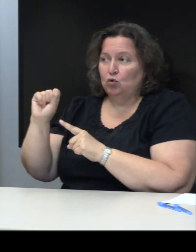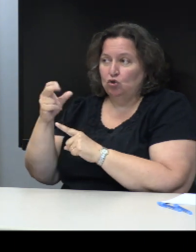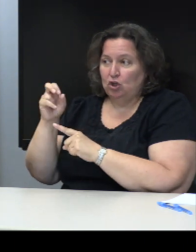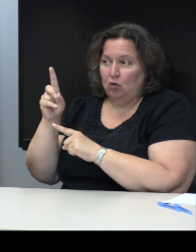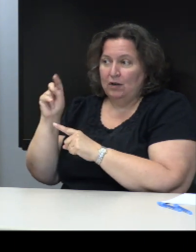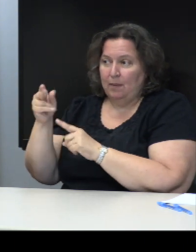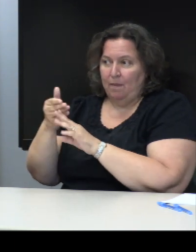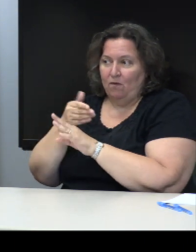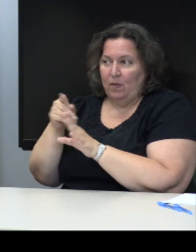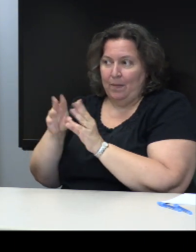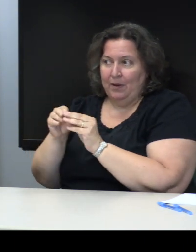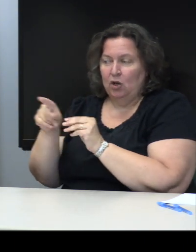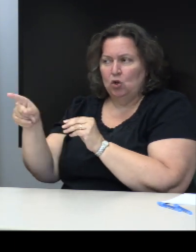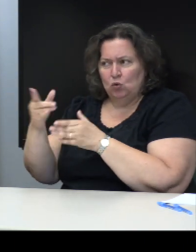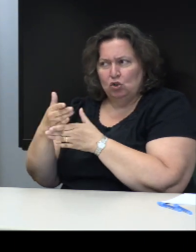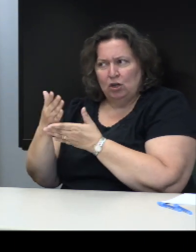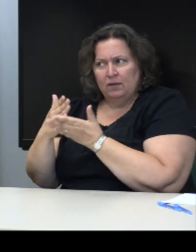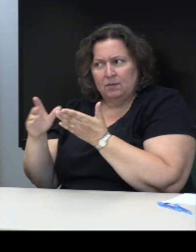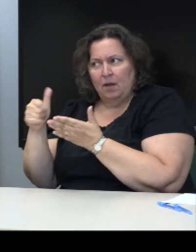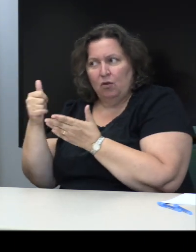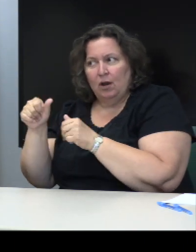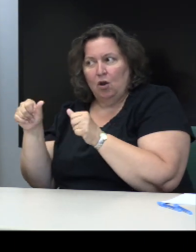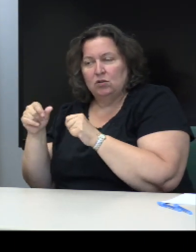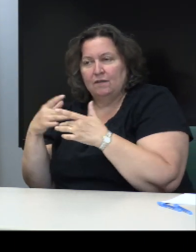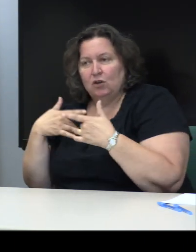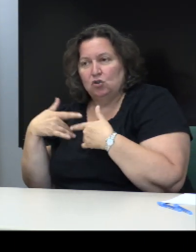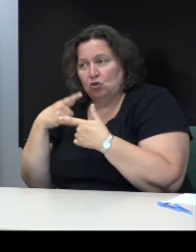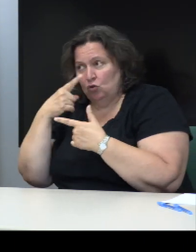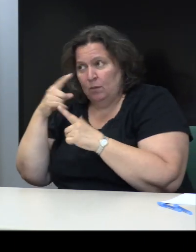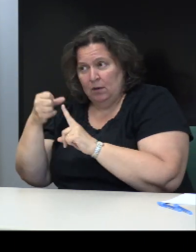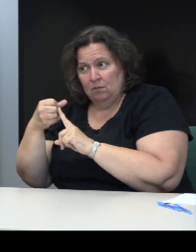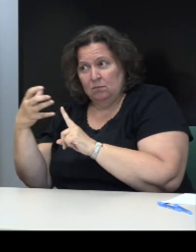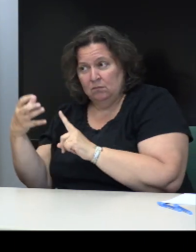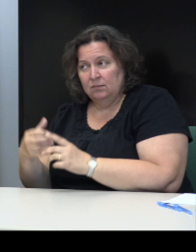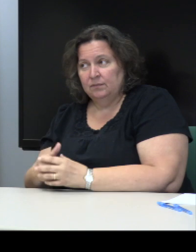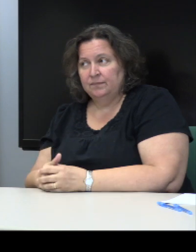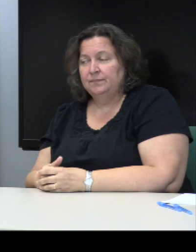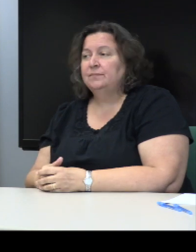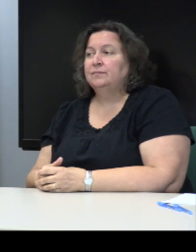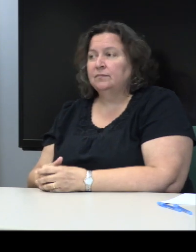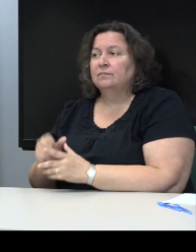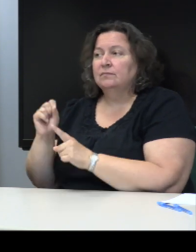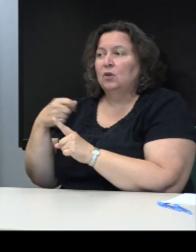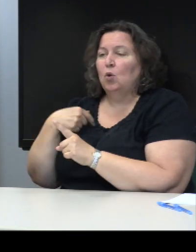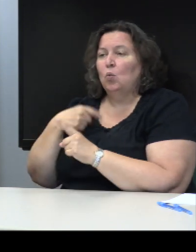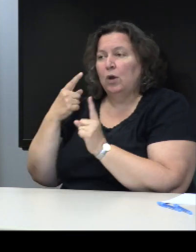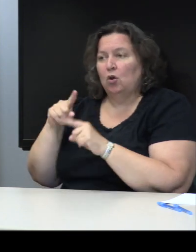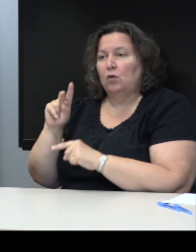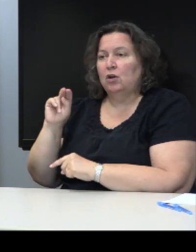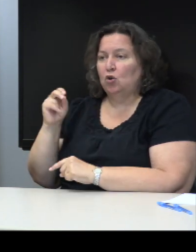and you shared that there are some other areas of concern. Would you like to elaborate on that? Sheridan: Yes, we agree Norah is doing very well academically,